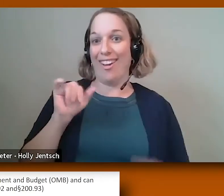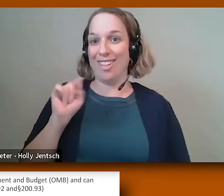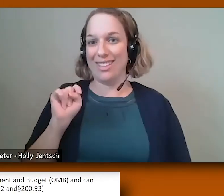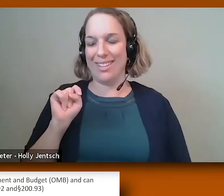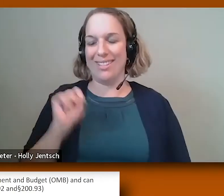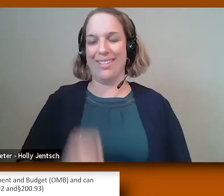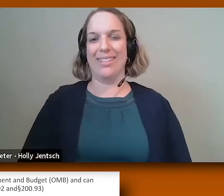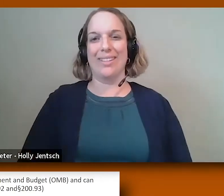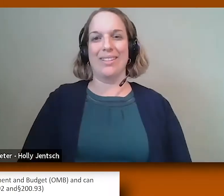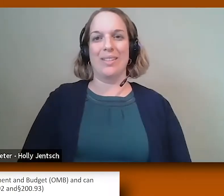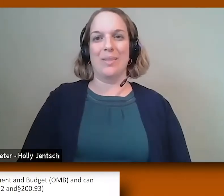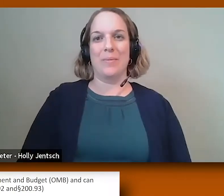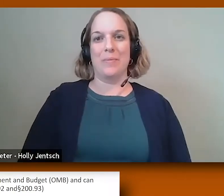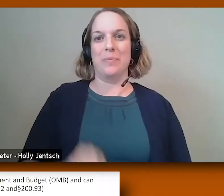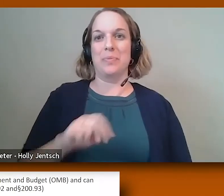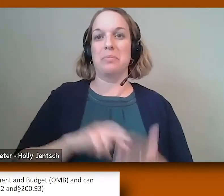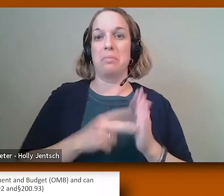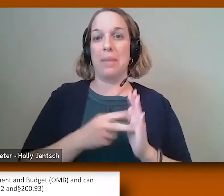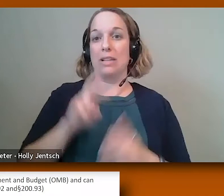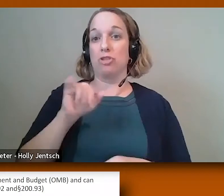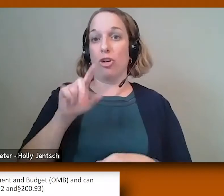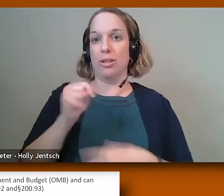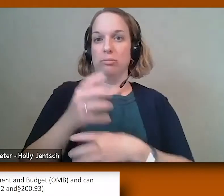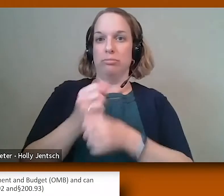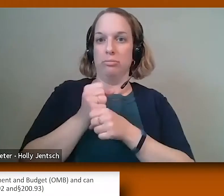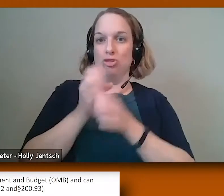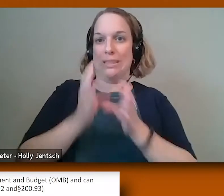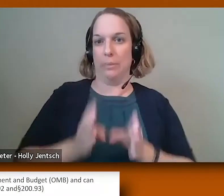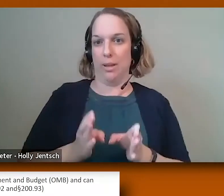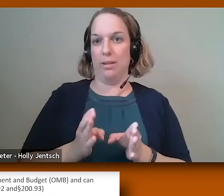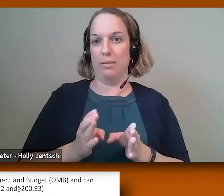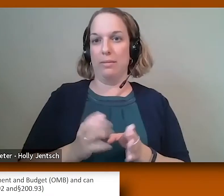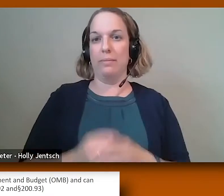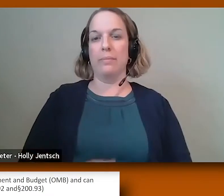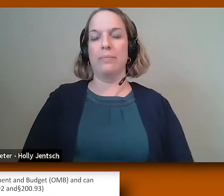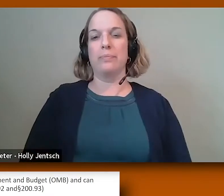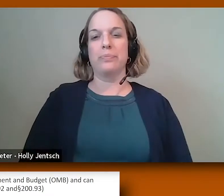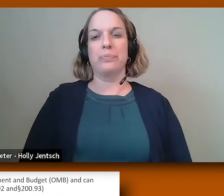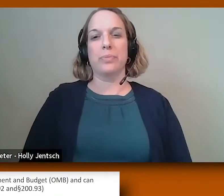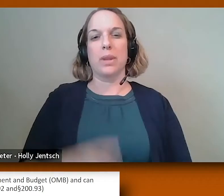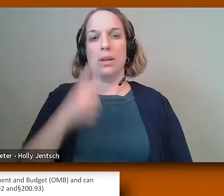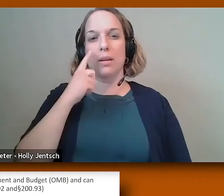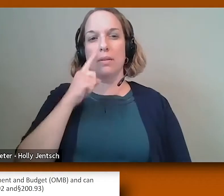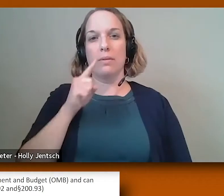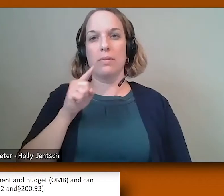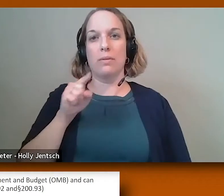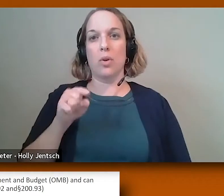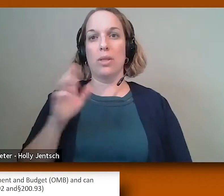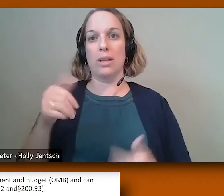RIT is the recipient. In this proposal, the PI decided to work